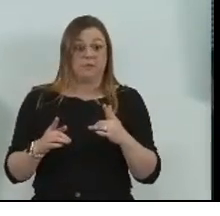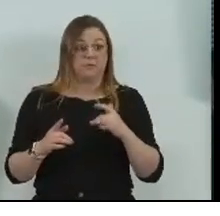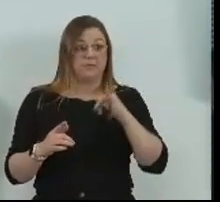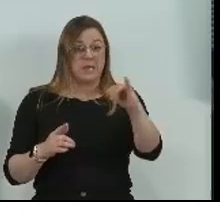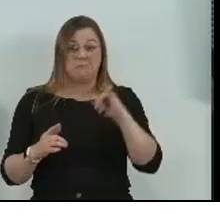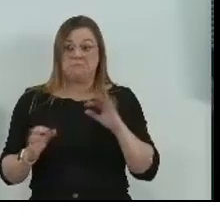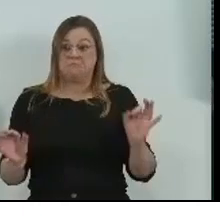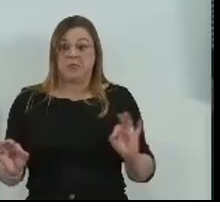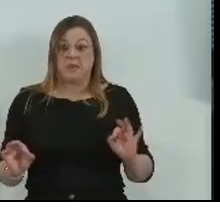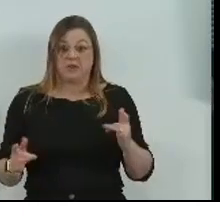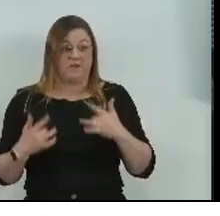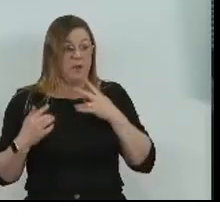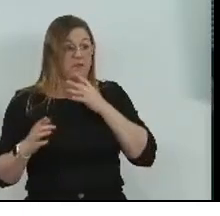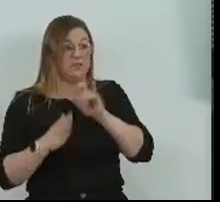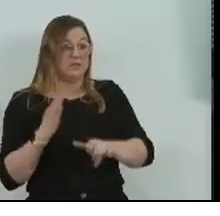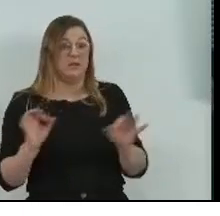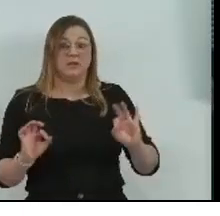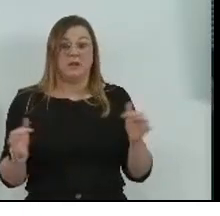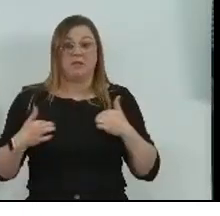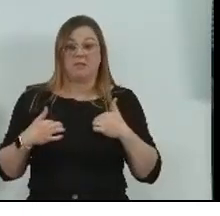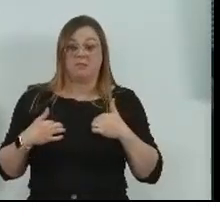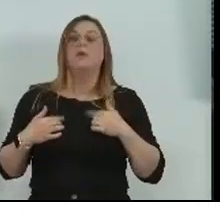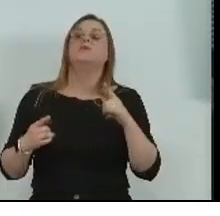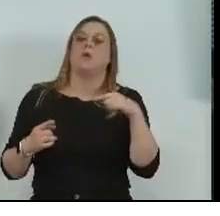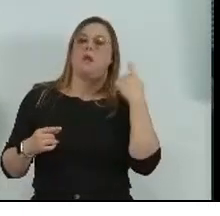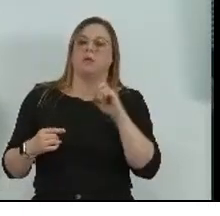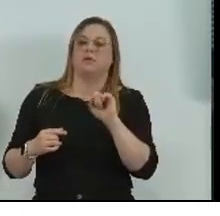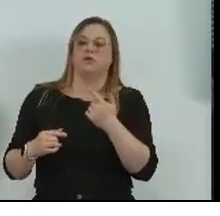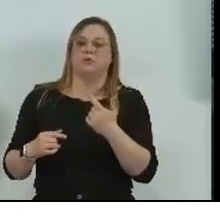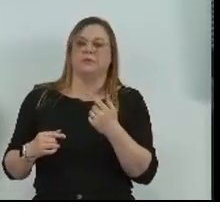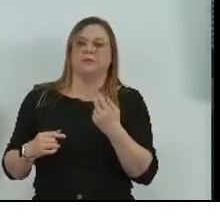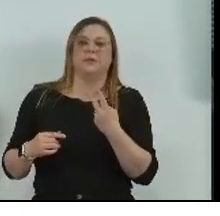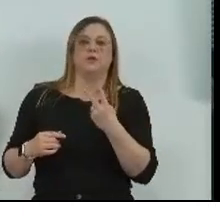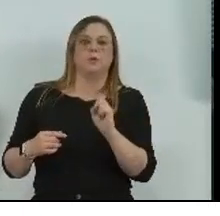So after London was really when I was like, OK, I want to see what I can do.